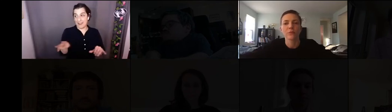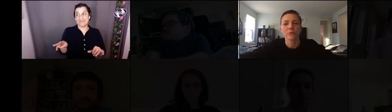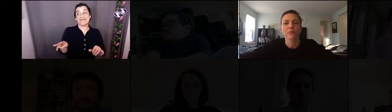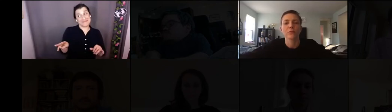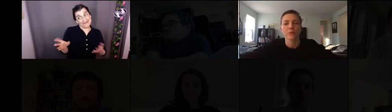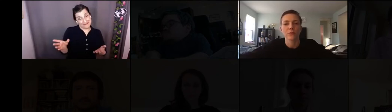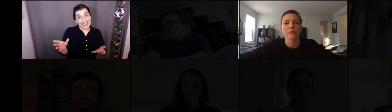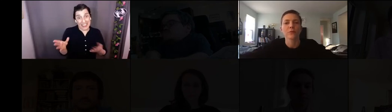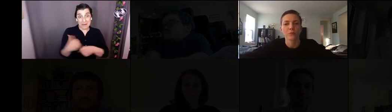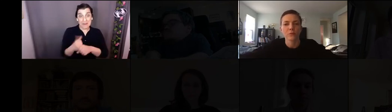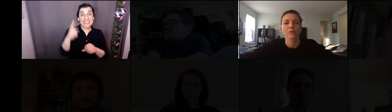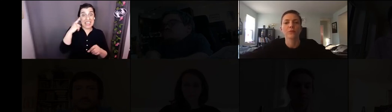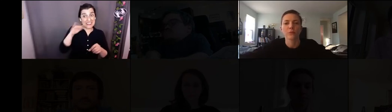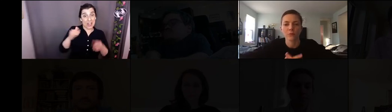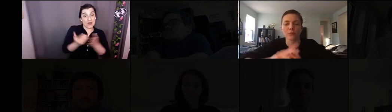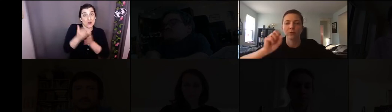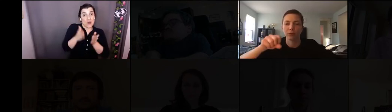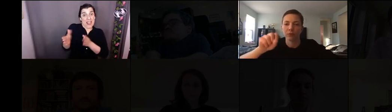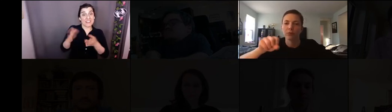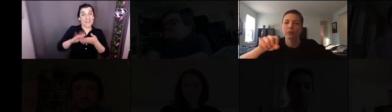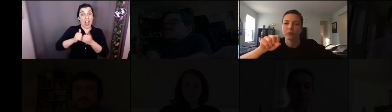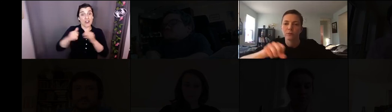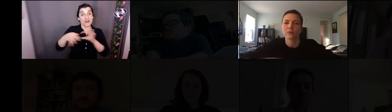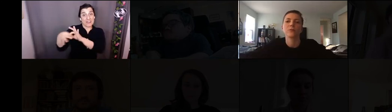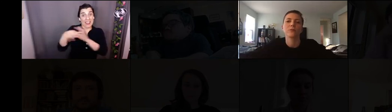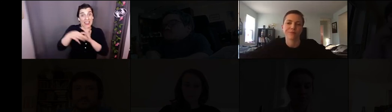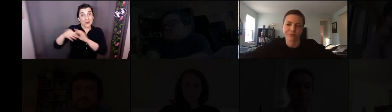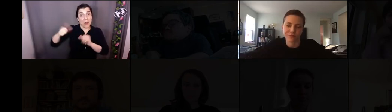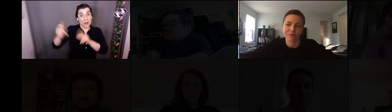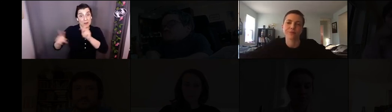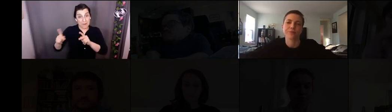that new ways of relating to other people and offering what you have.